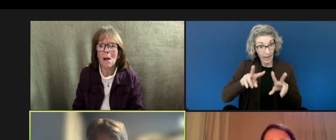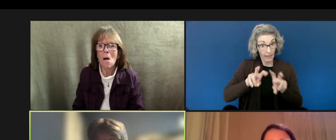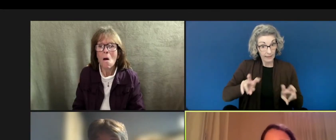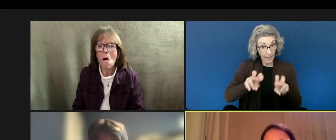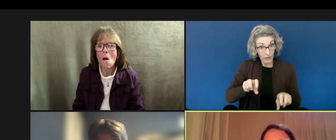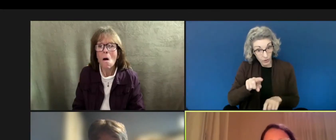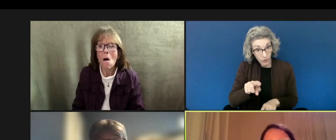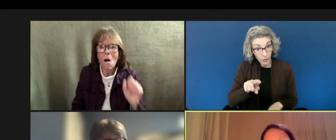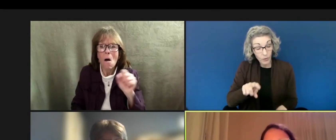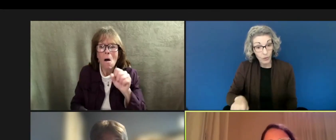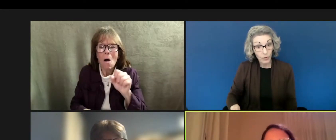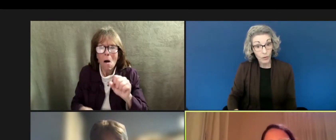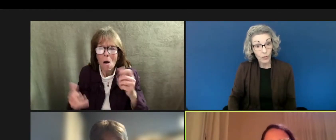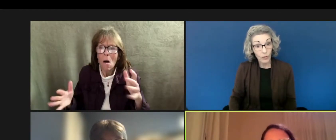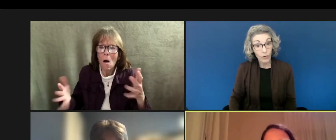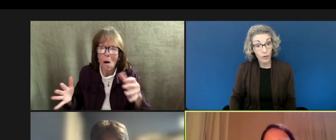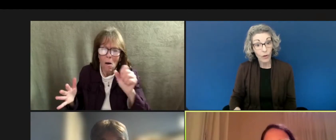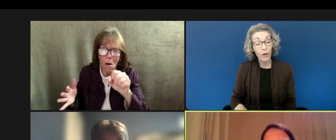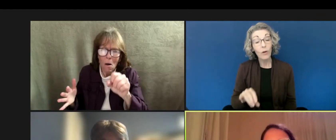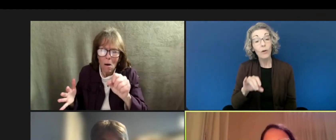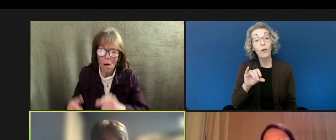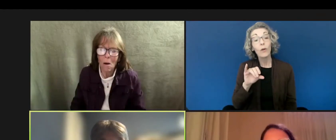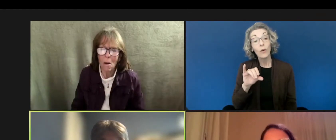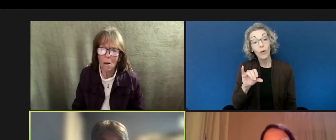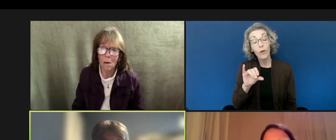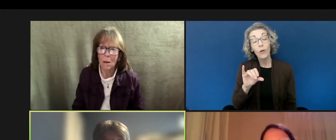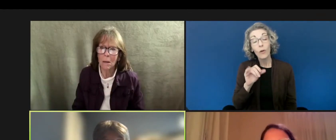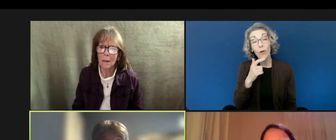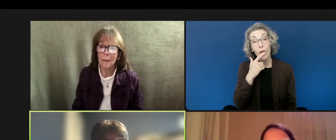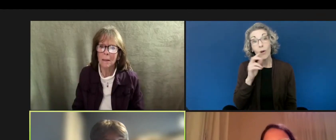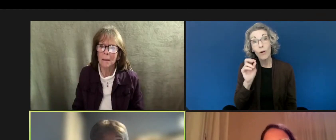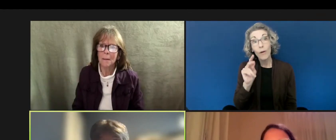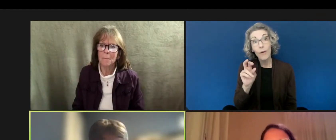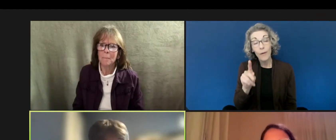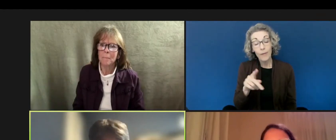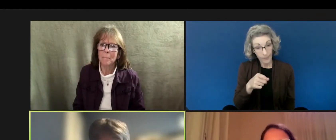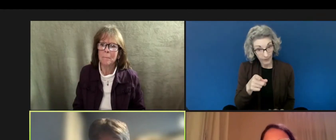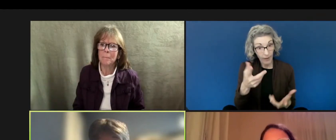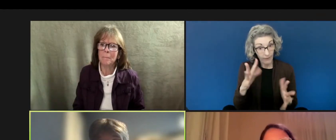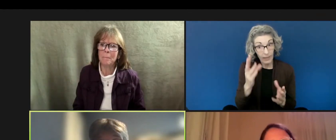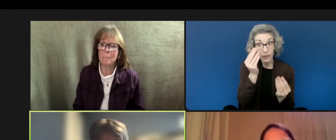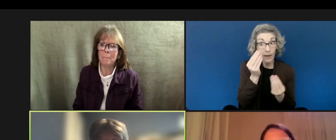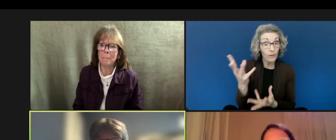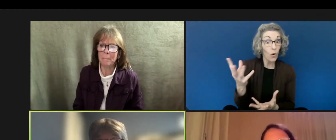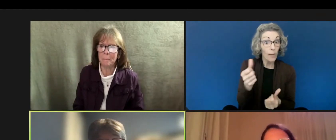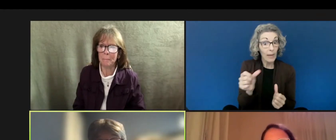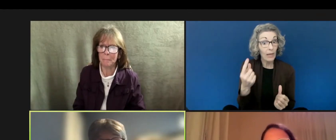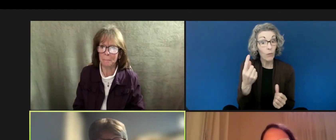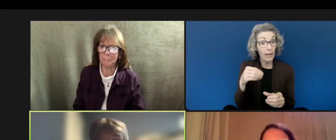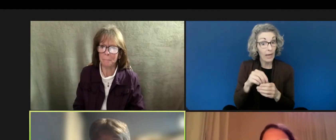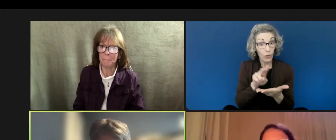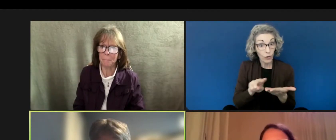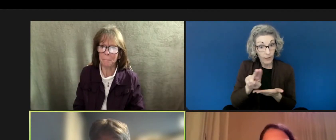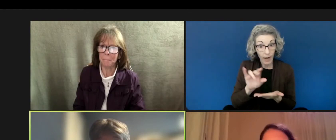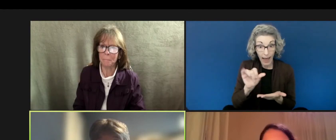I was, yeah, yeah, I was assessed with that. Okay, so have you informed anyone at the university about it, do you have a letter or something?